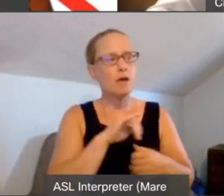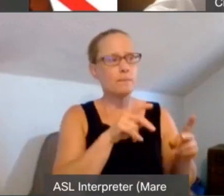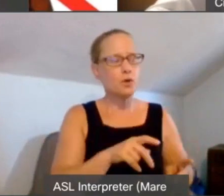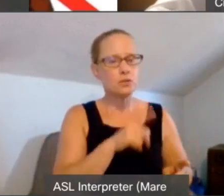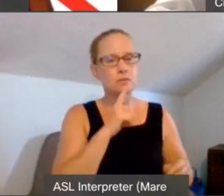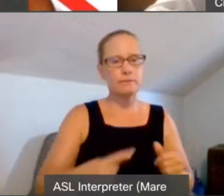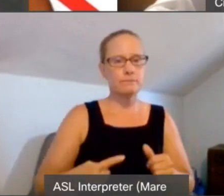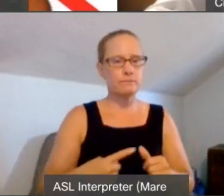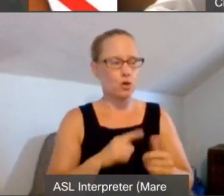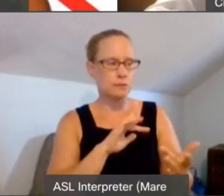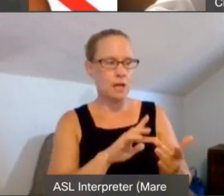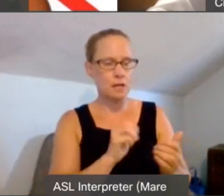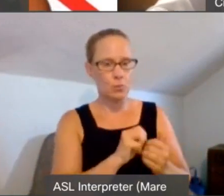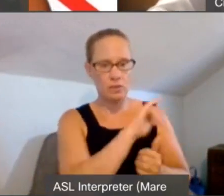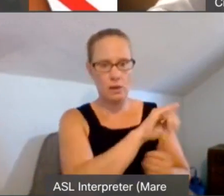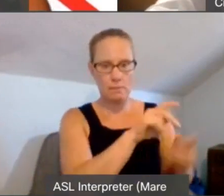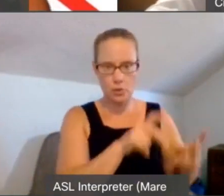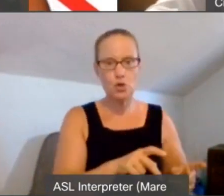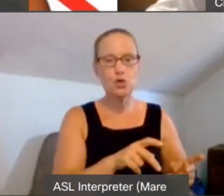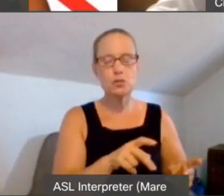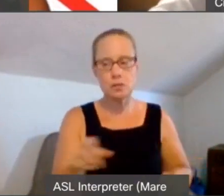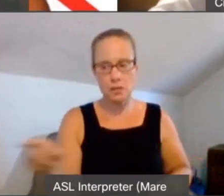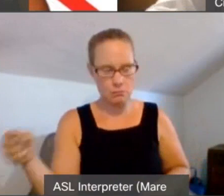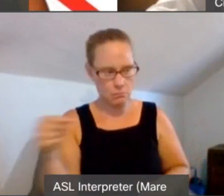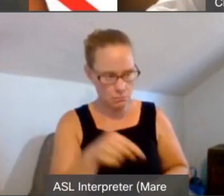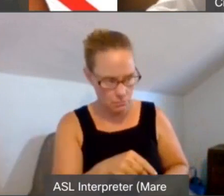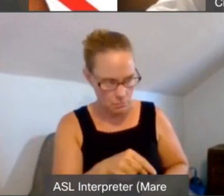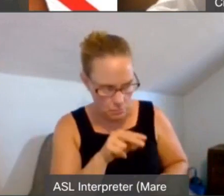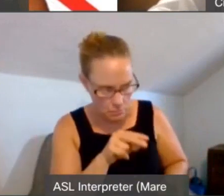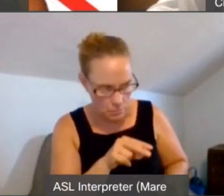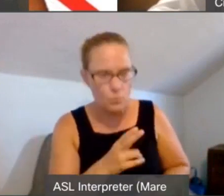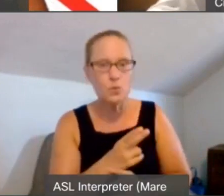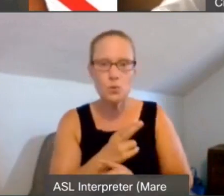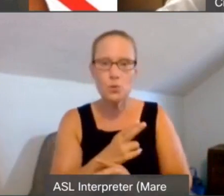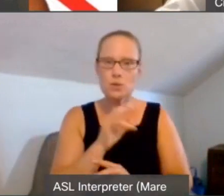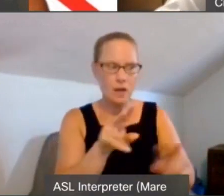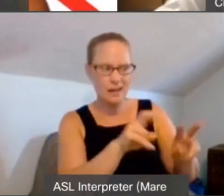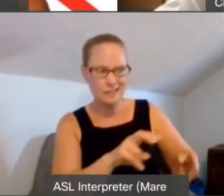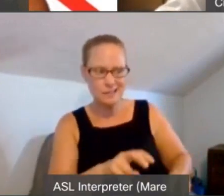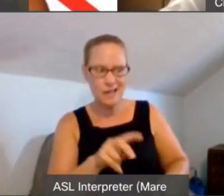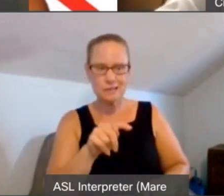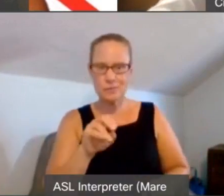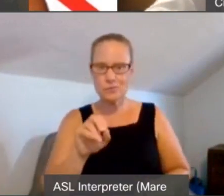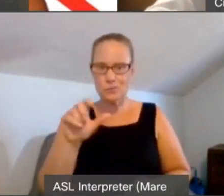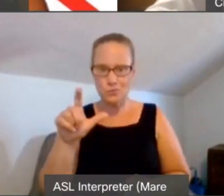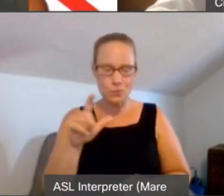have contact with them, see them use the tool so they can actually be diverted to our treatment coordinator